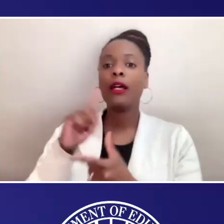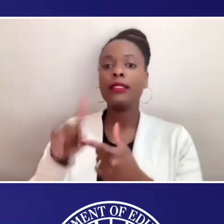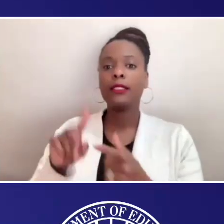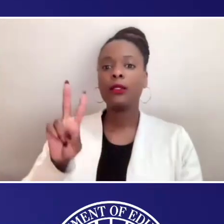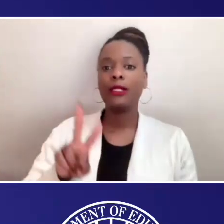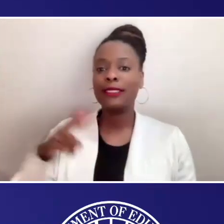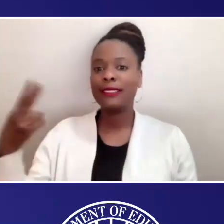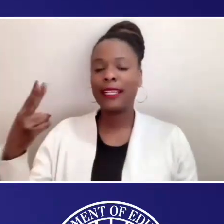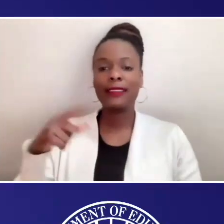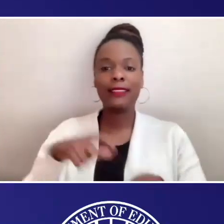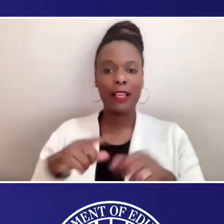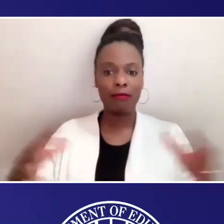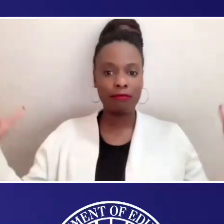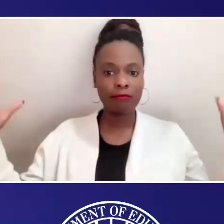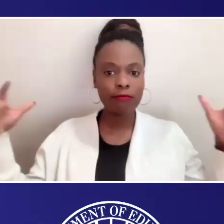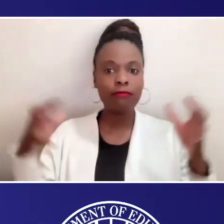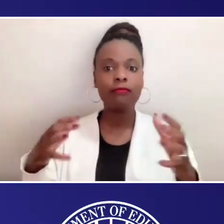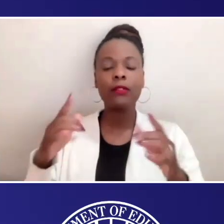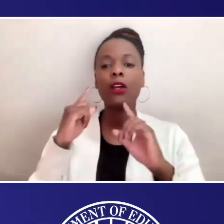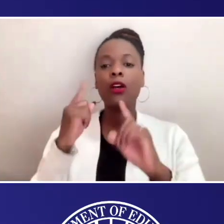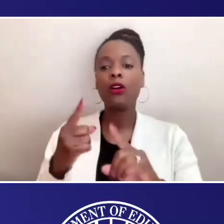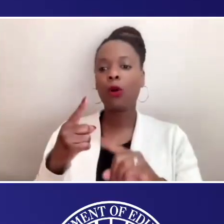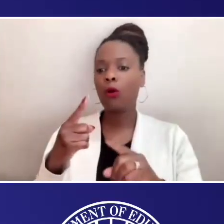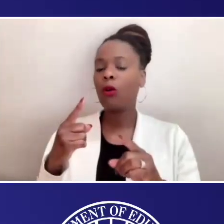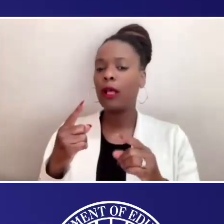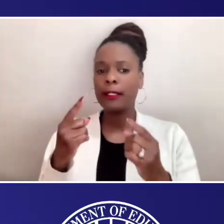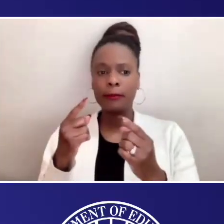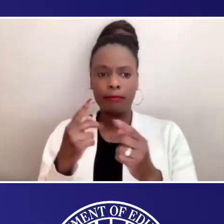meet, to give us more time to flesh through some of those things.